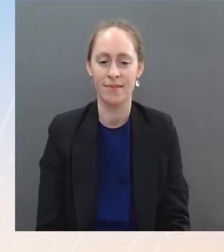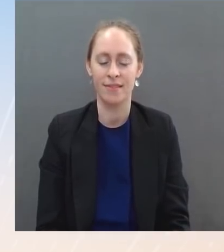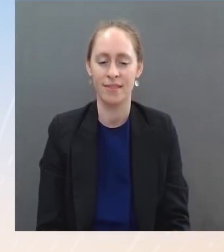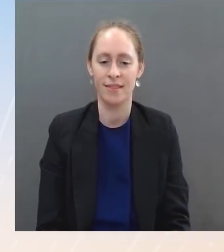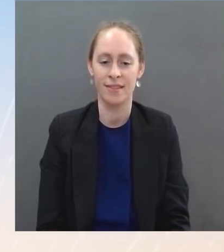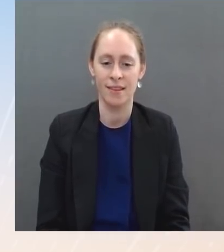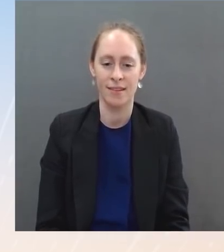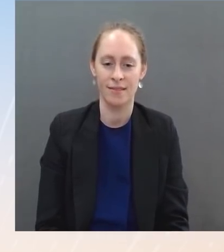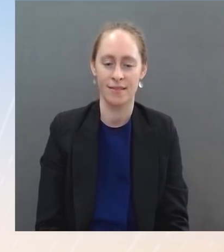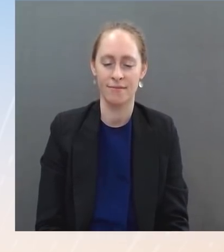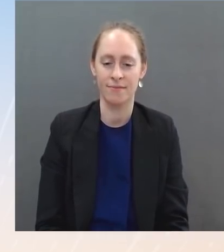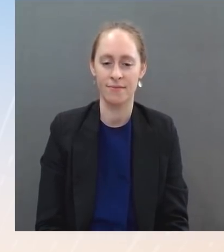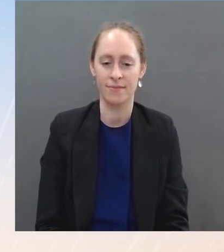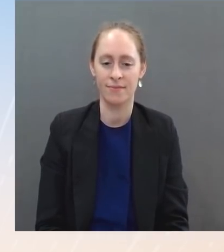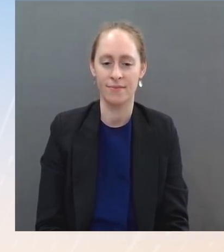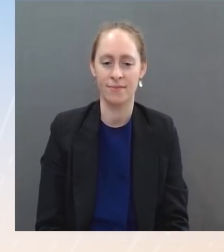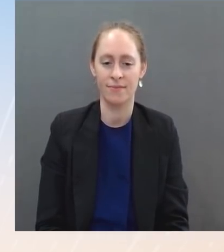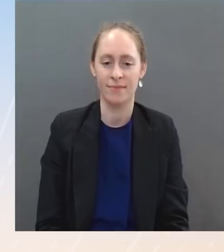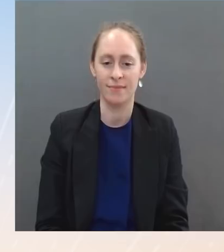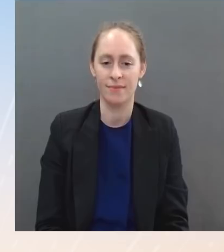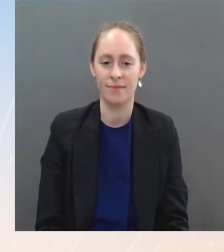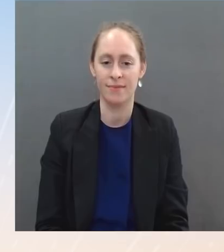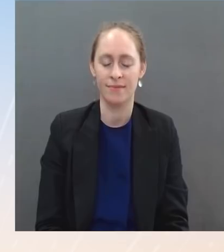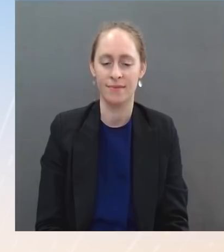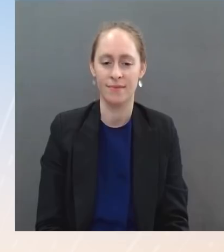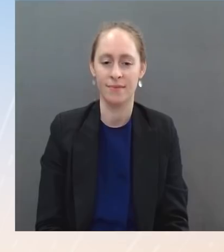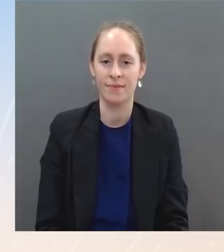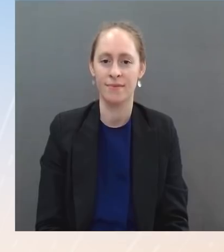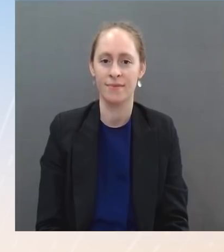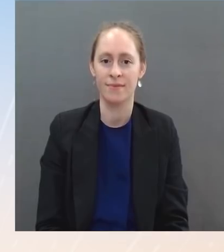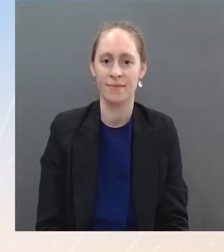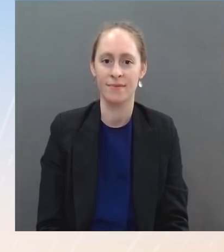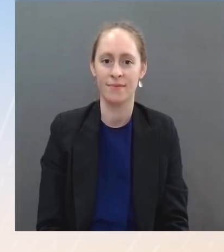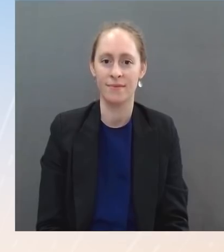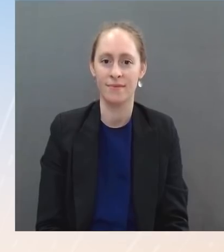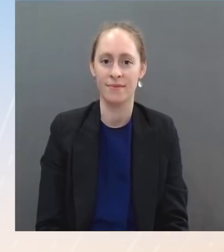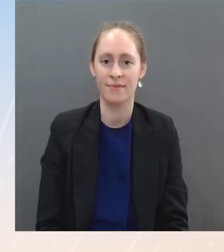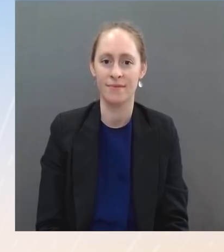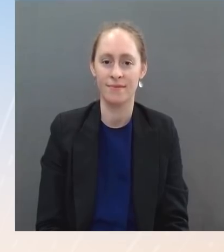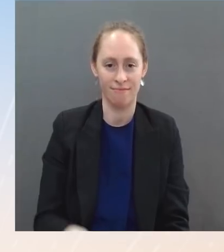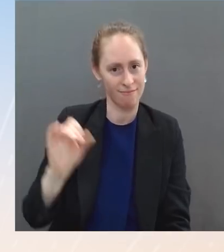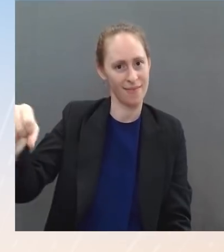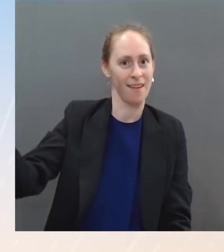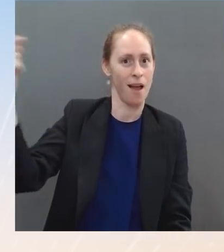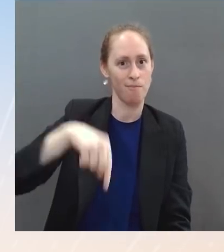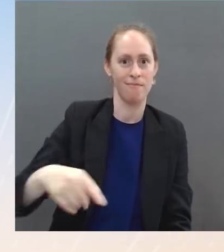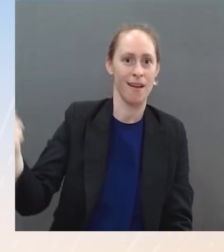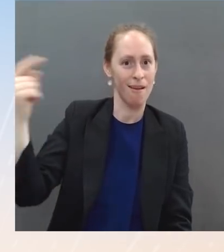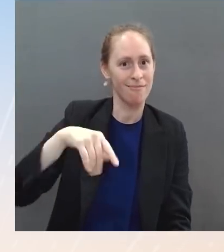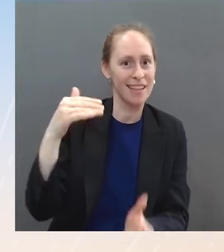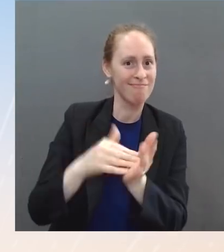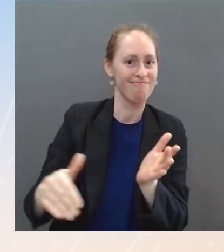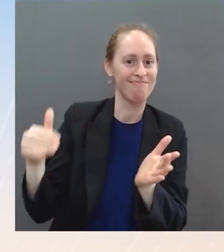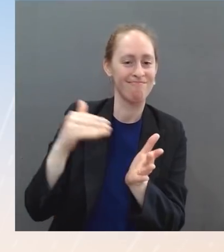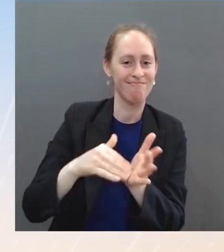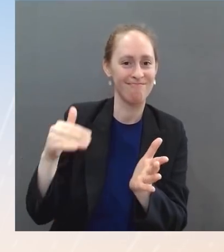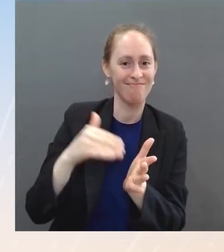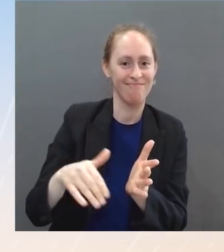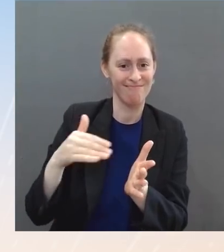He's probably our most frequent guest. I don't know if you get -- I probably owe him something for that. Okay, a couple of items for all of you at the top.